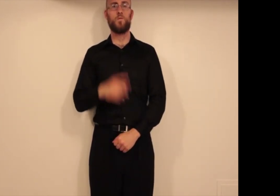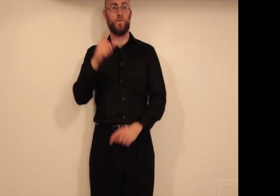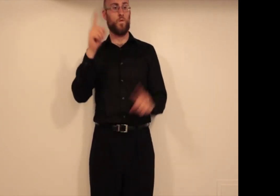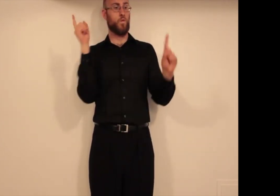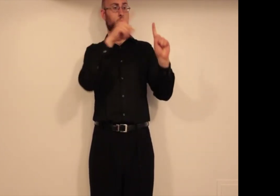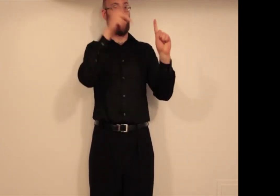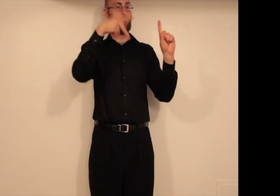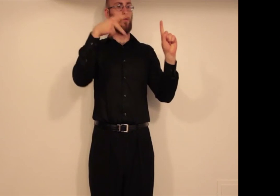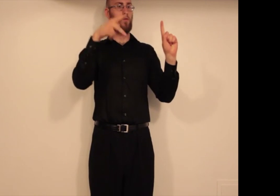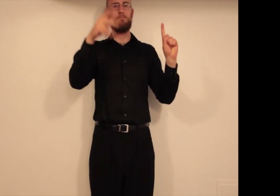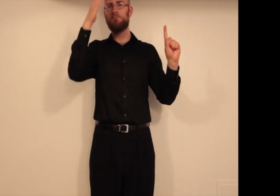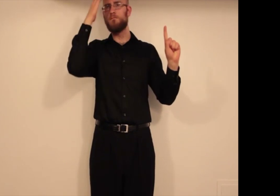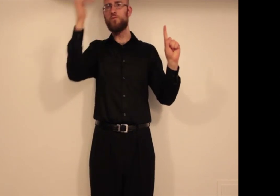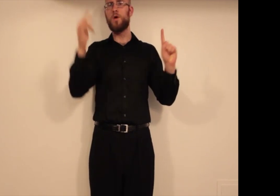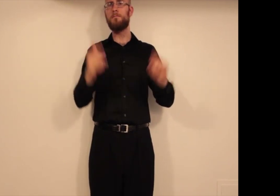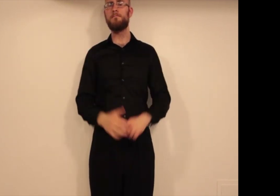Why were you going to this party?